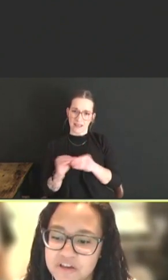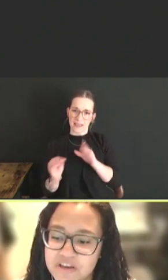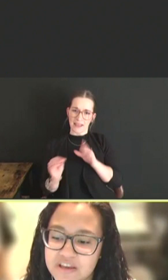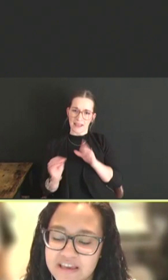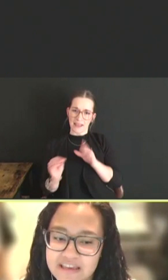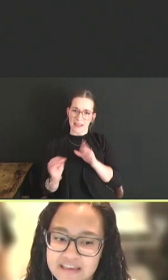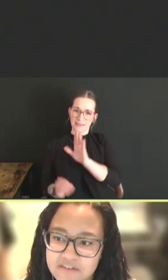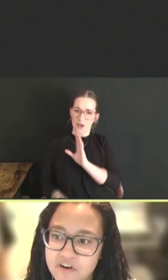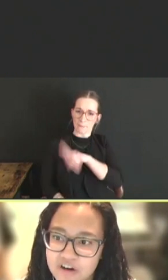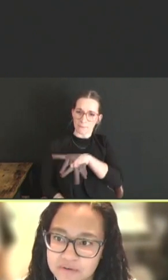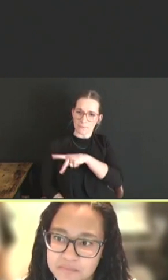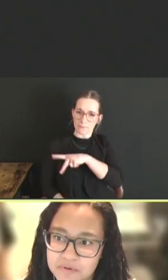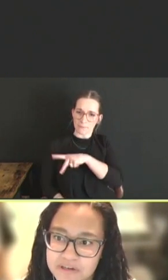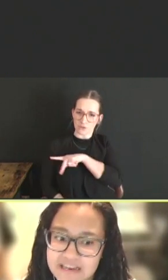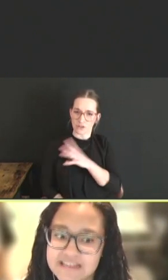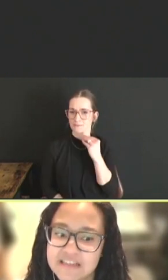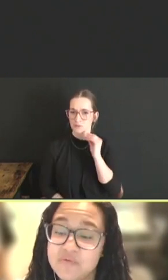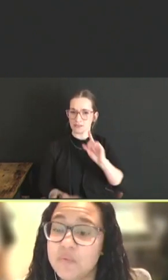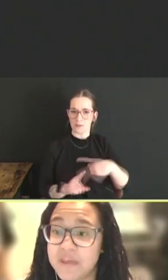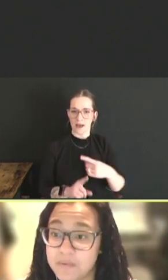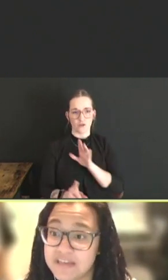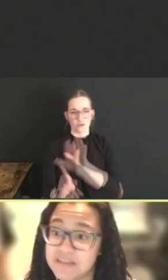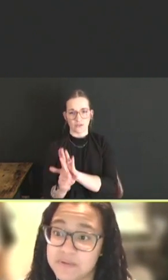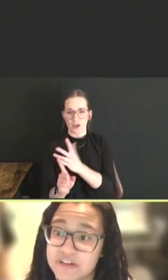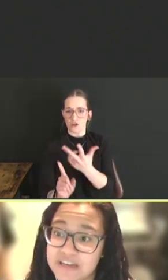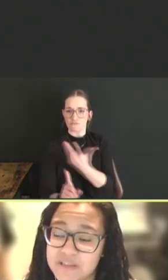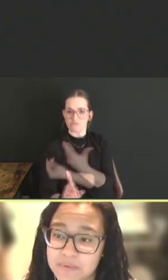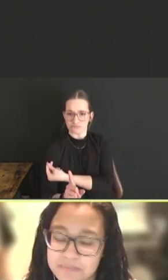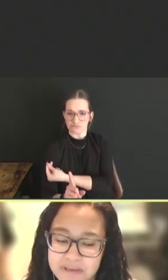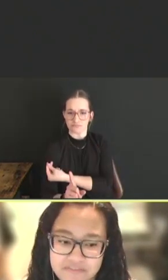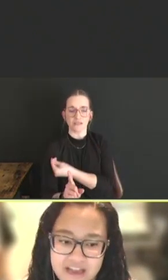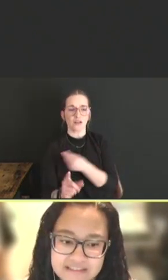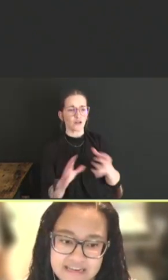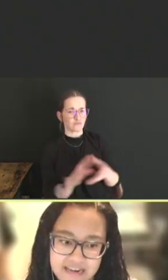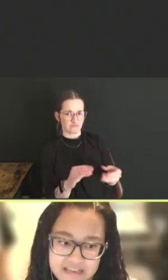we could give our community a sense of what they would experience when being vaccinated,